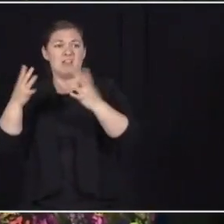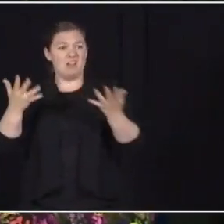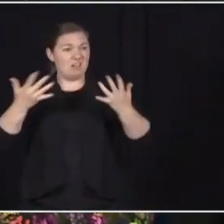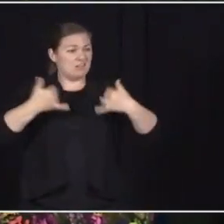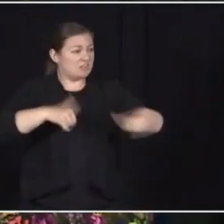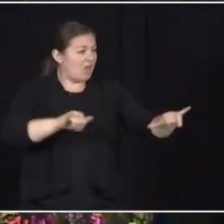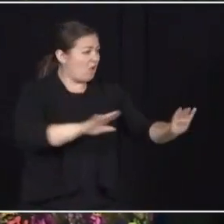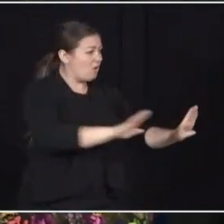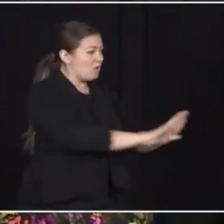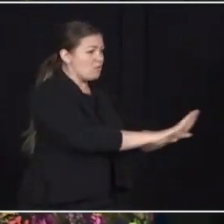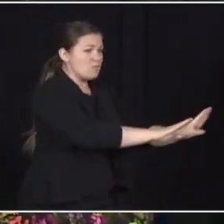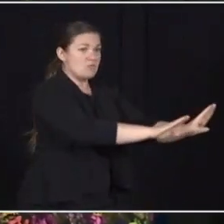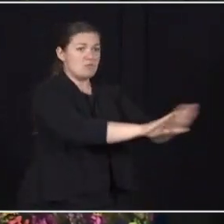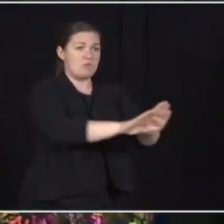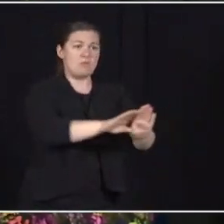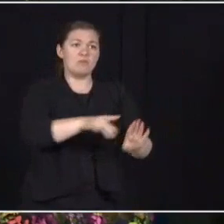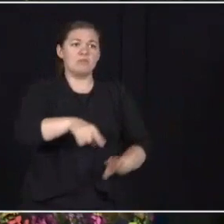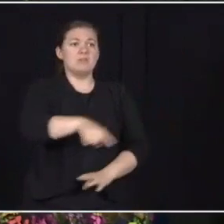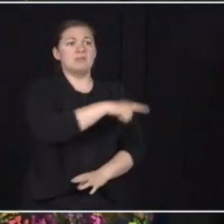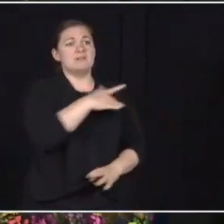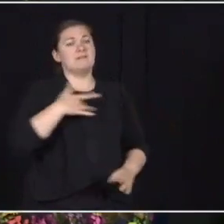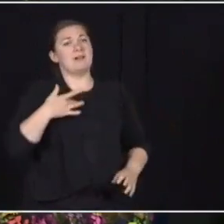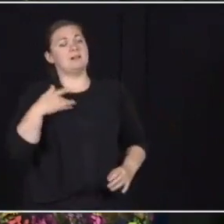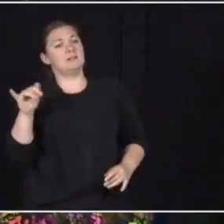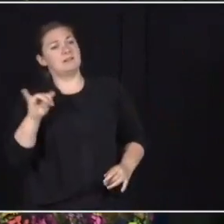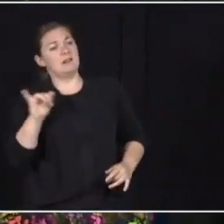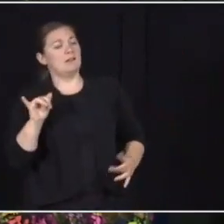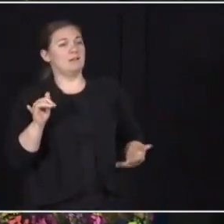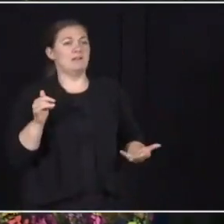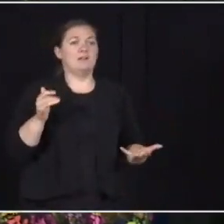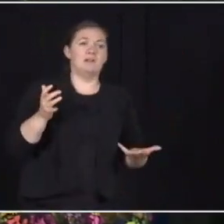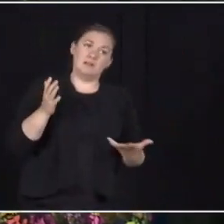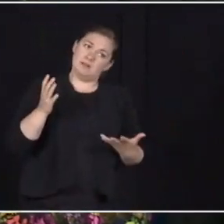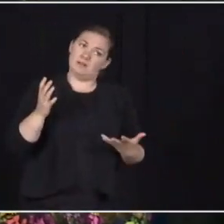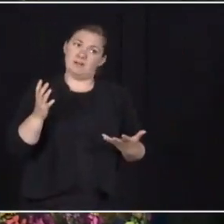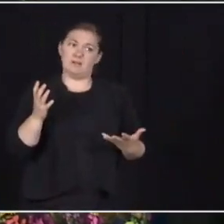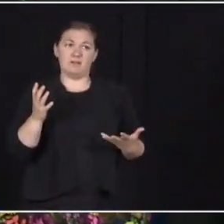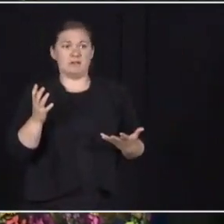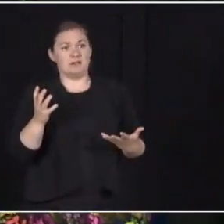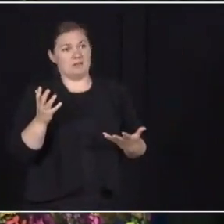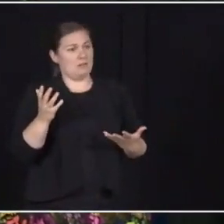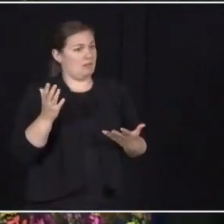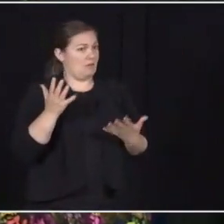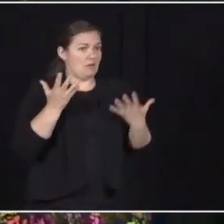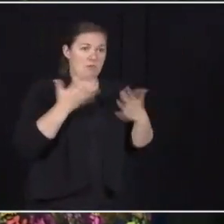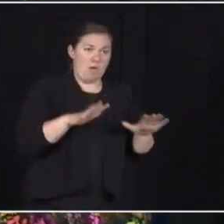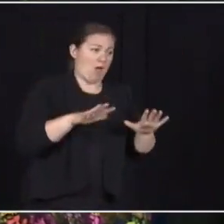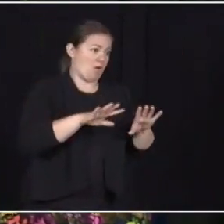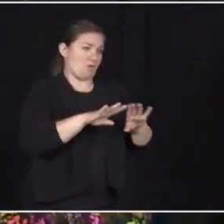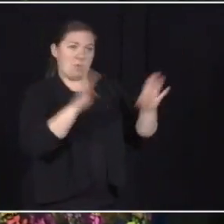Did you receive any pushback from them, their chief medical officers to say that they did not want to open up this week?